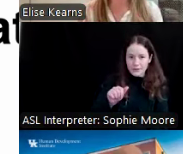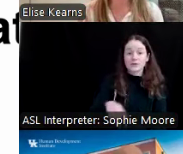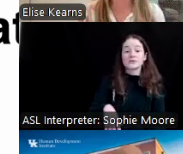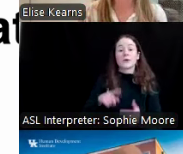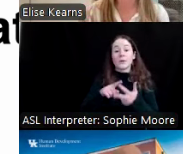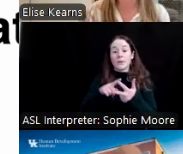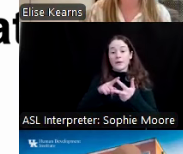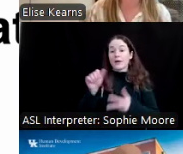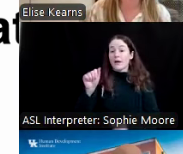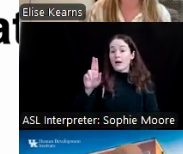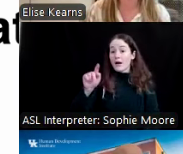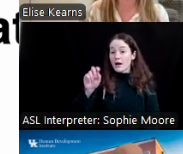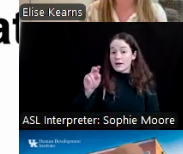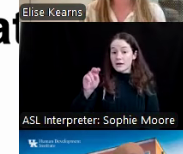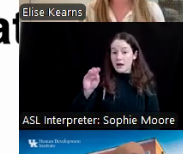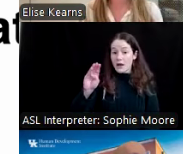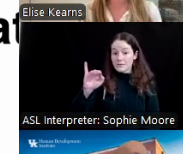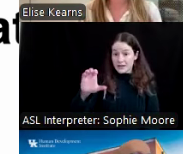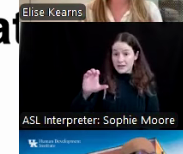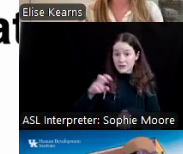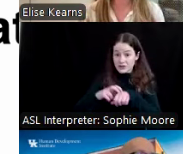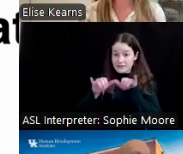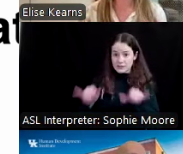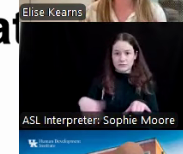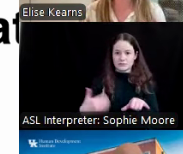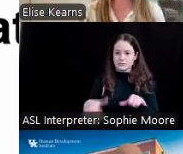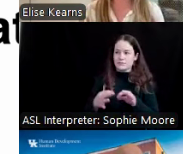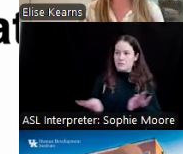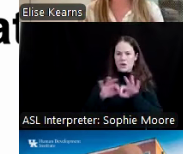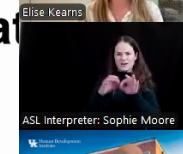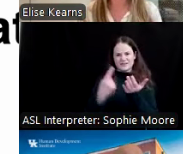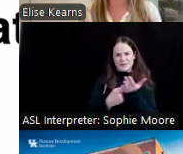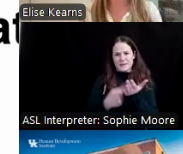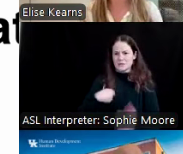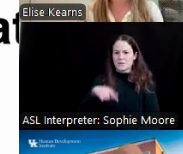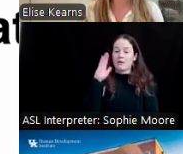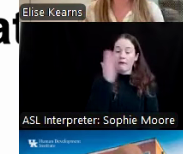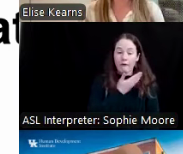your heart rate, your blood pressure, and so people with disability might actually have lower outputs of those